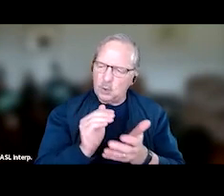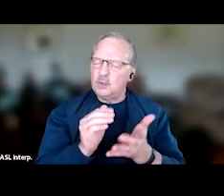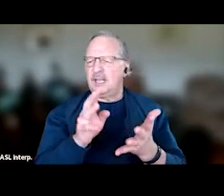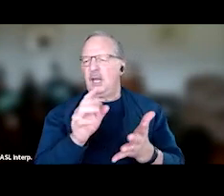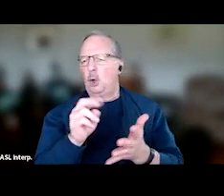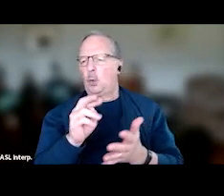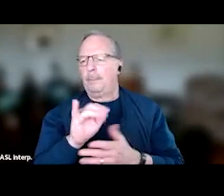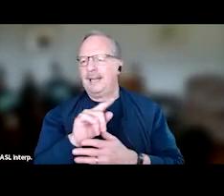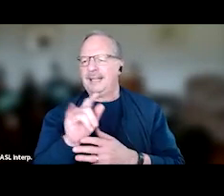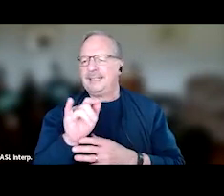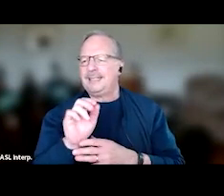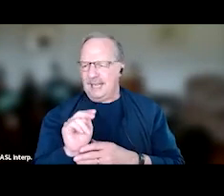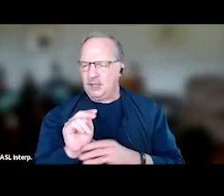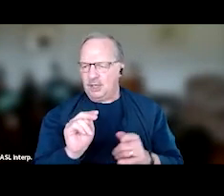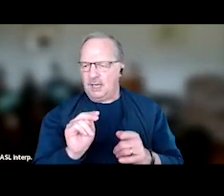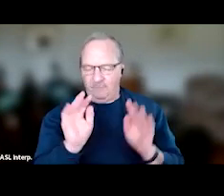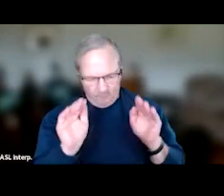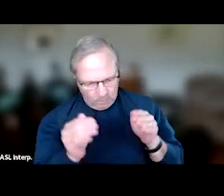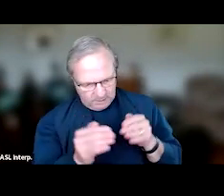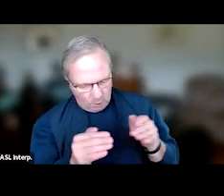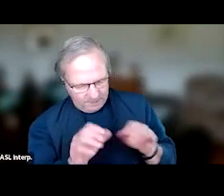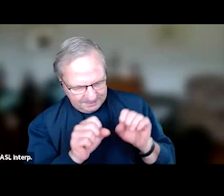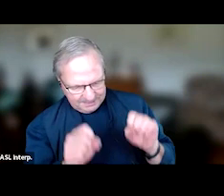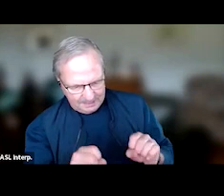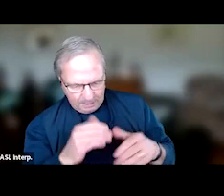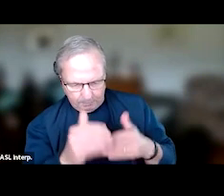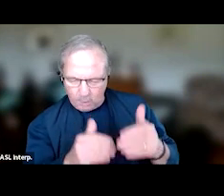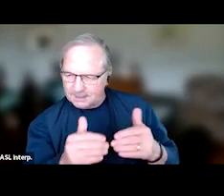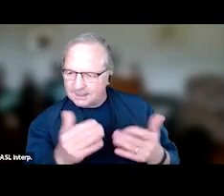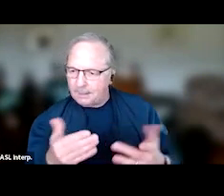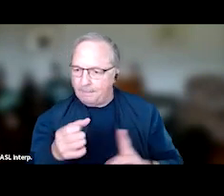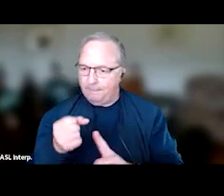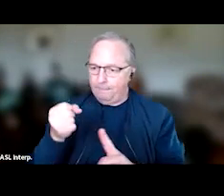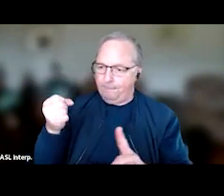and focus on the systemic process that may impact their experience, right?